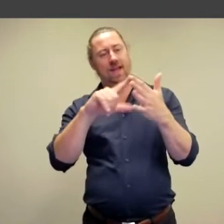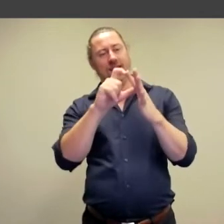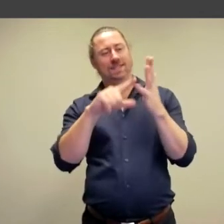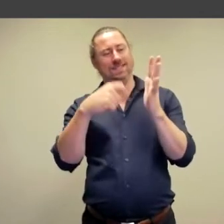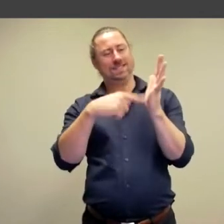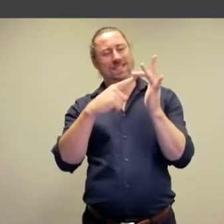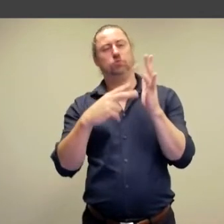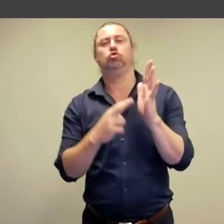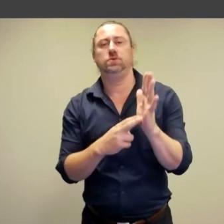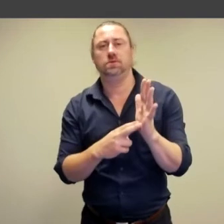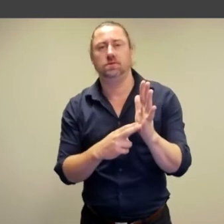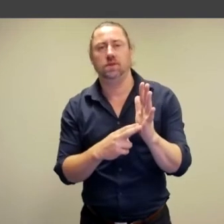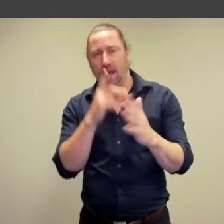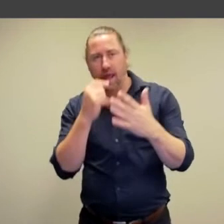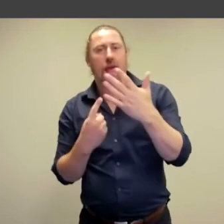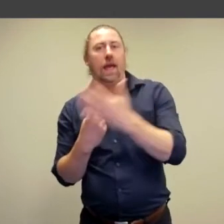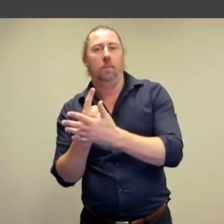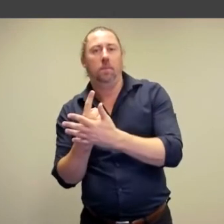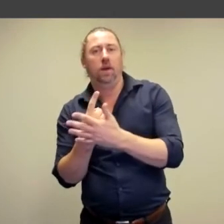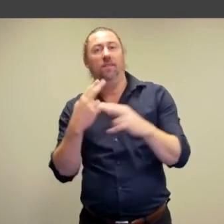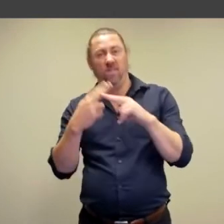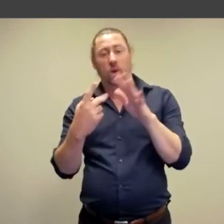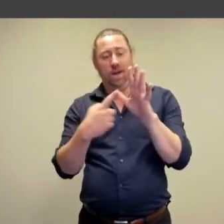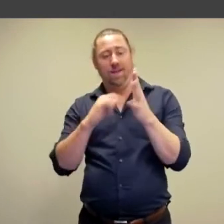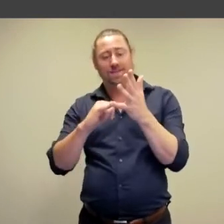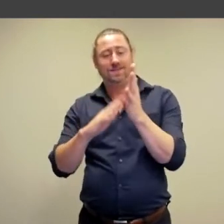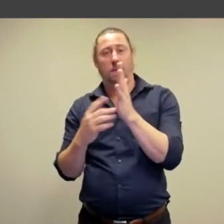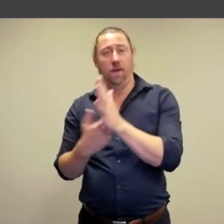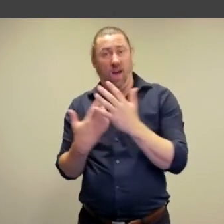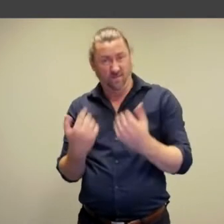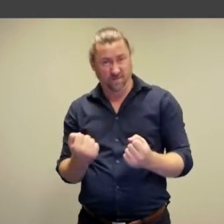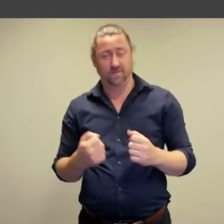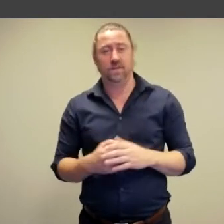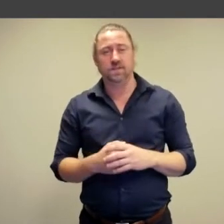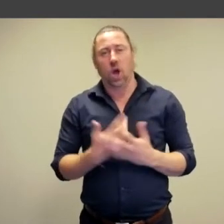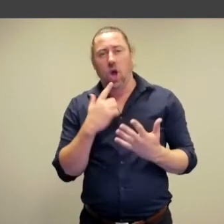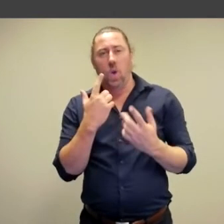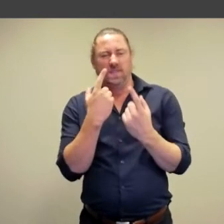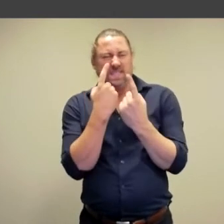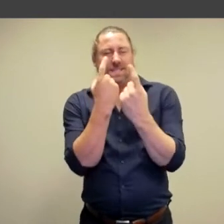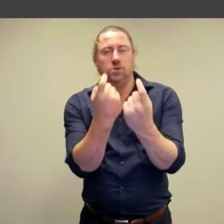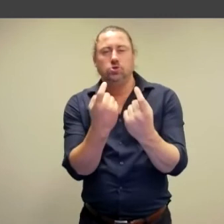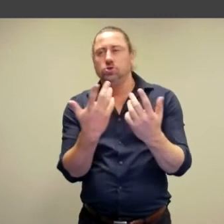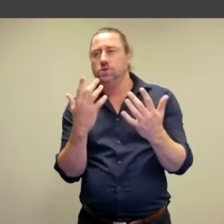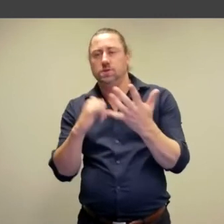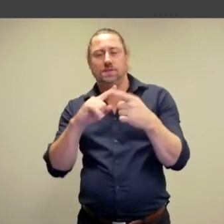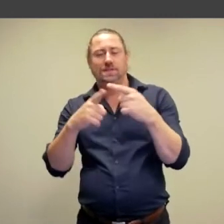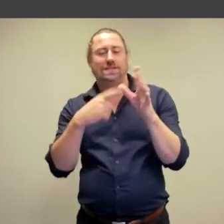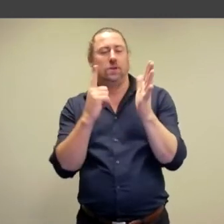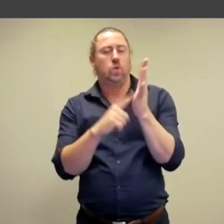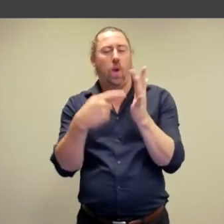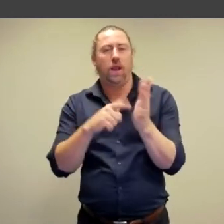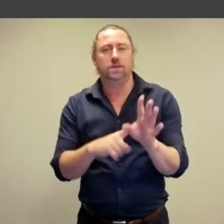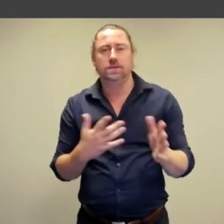that plays out in ASMR.